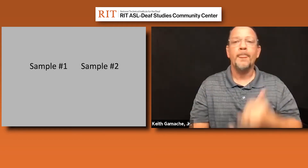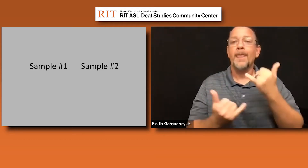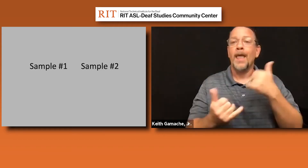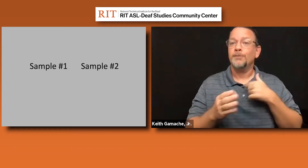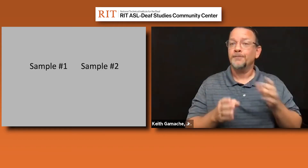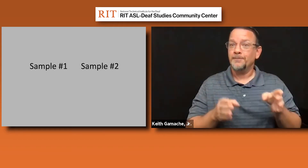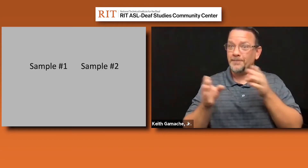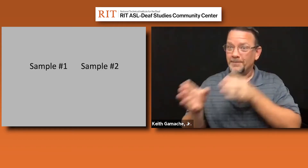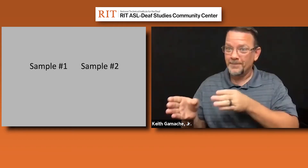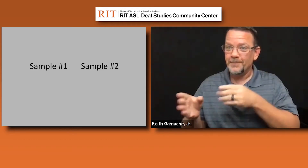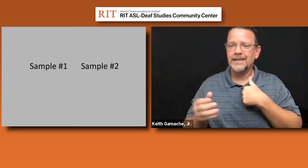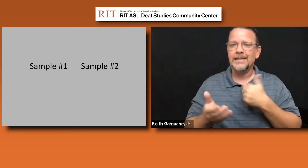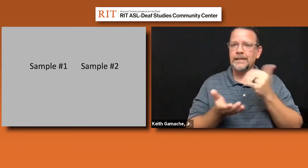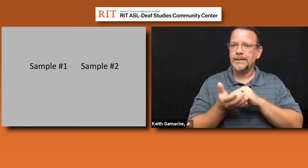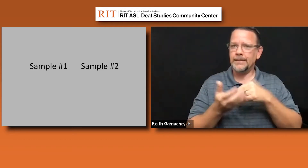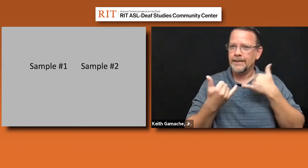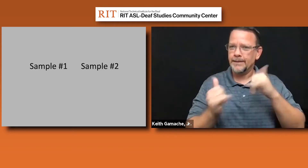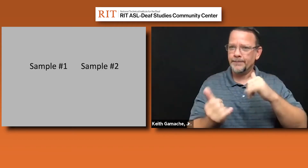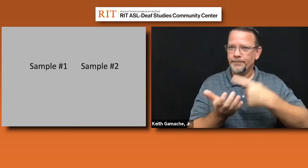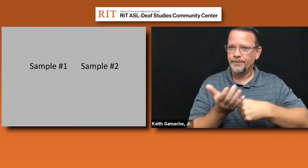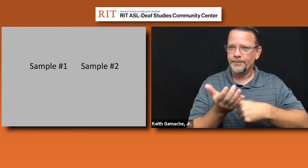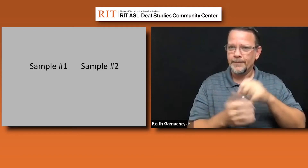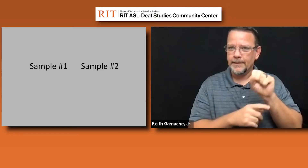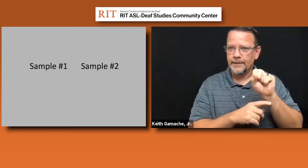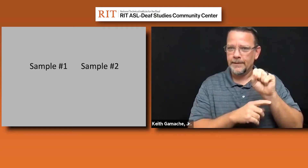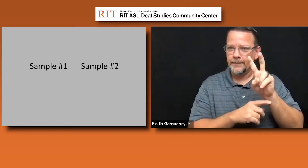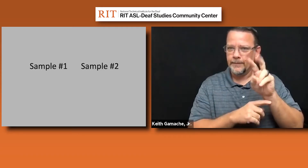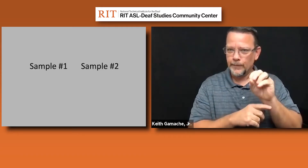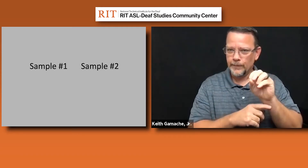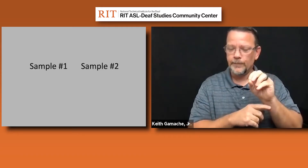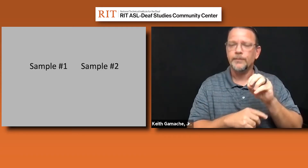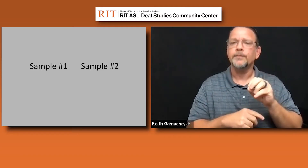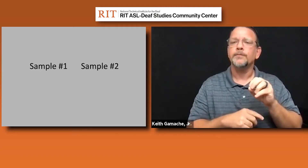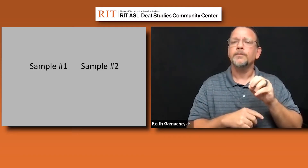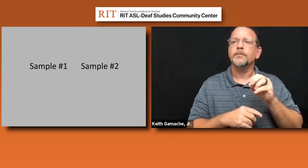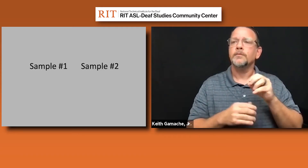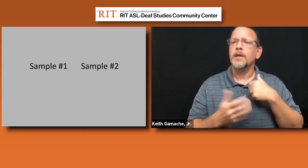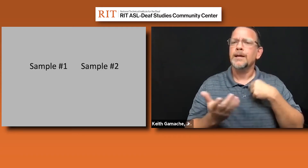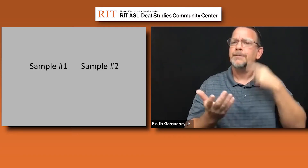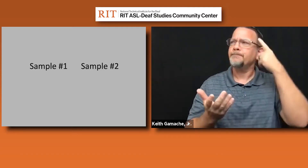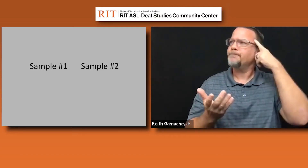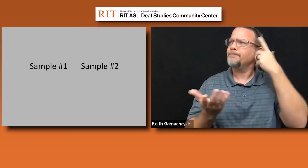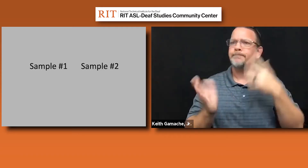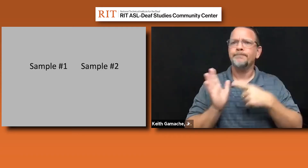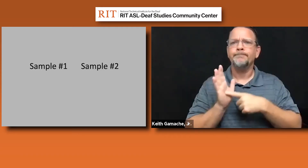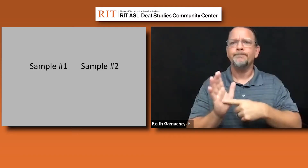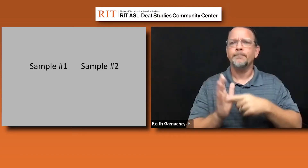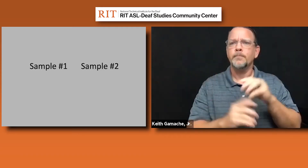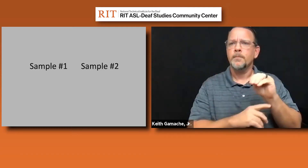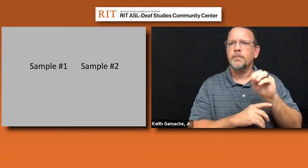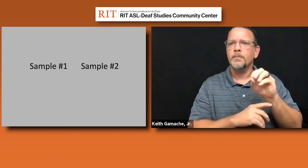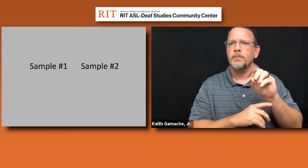all of the advances going forward, as well, so more on the subject-verb- object topic,